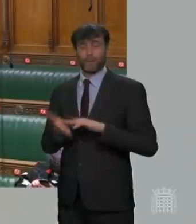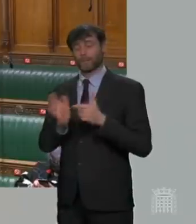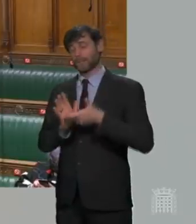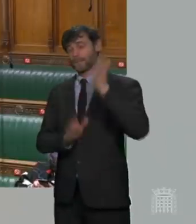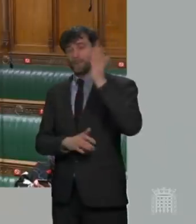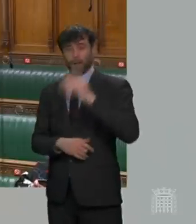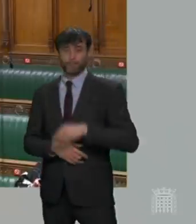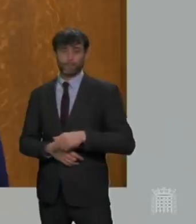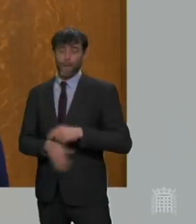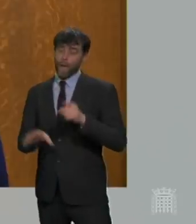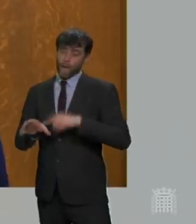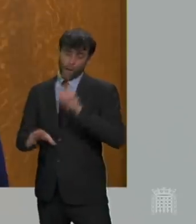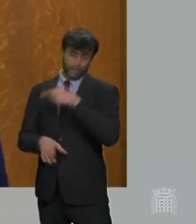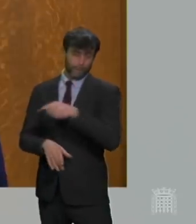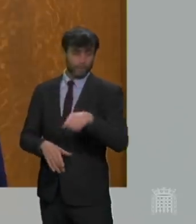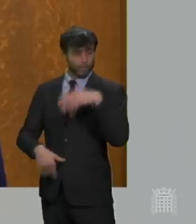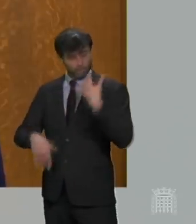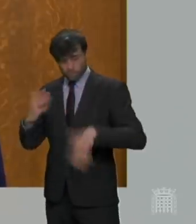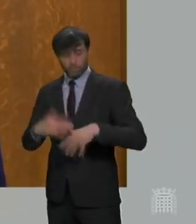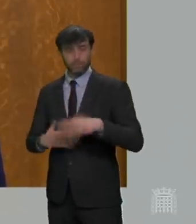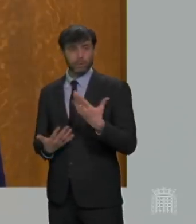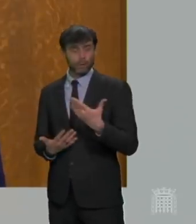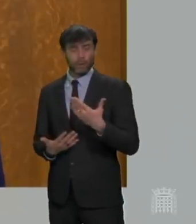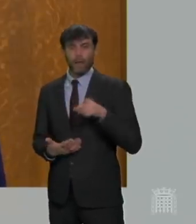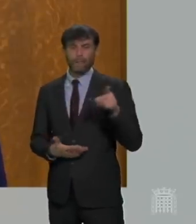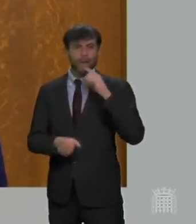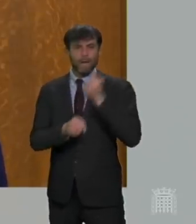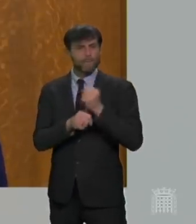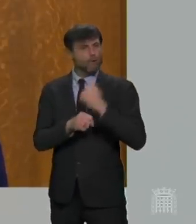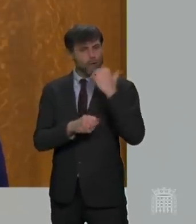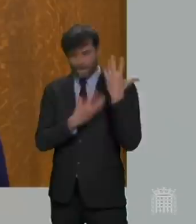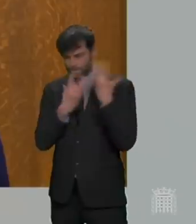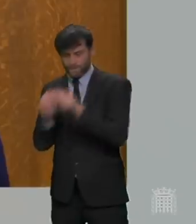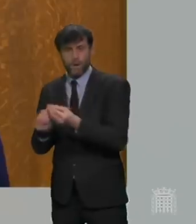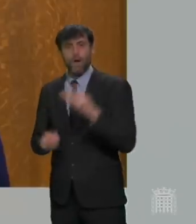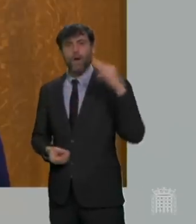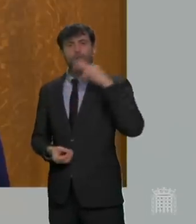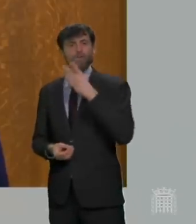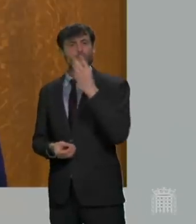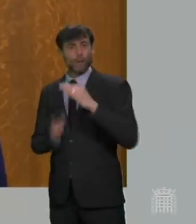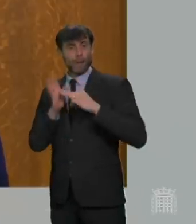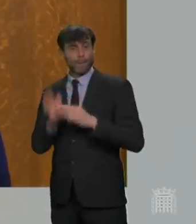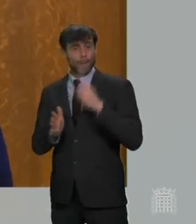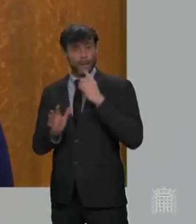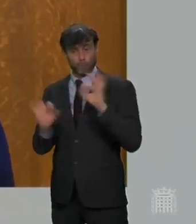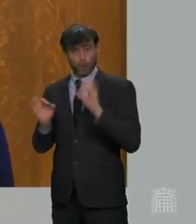28% for under-19s and £330 million of unspent levy went back to the Treasury, falling short by 81%